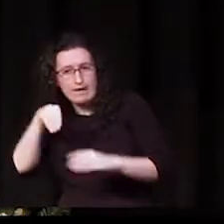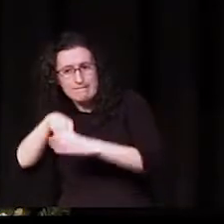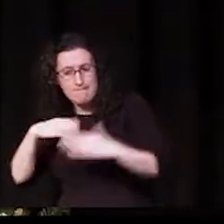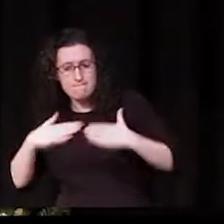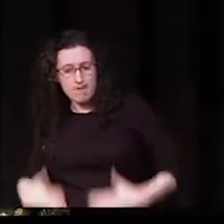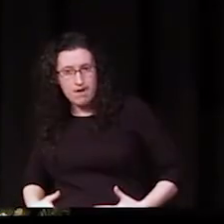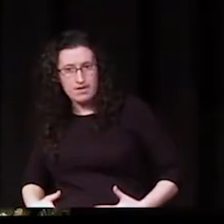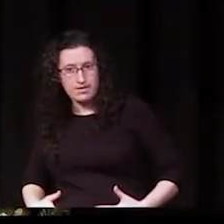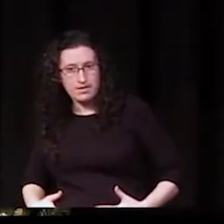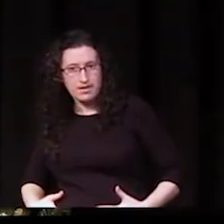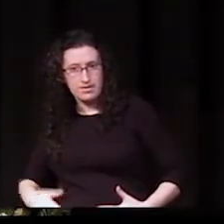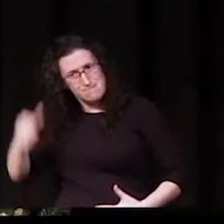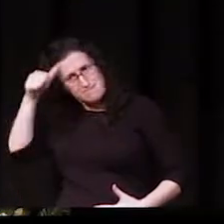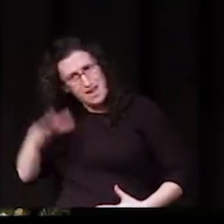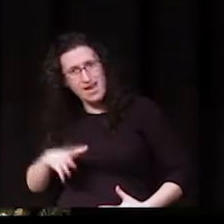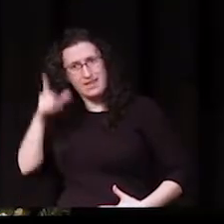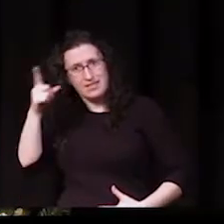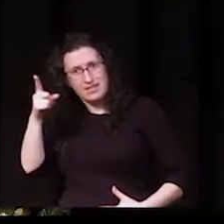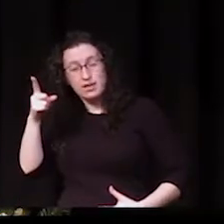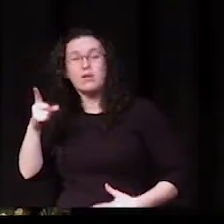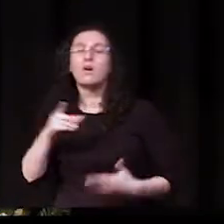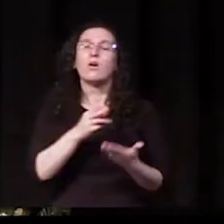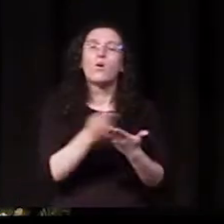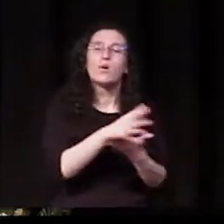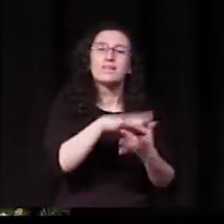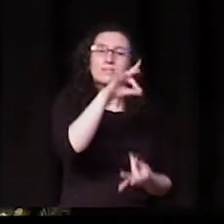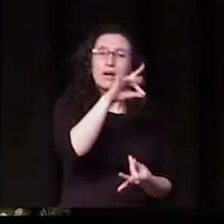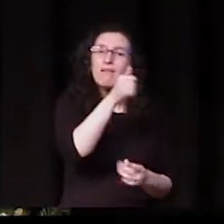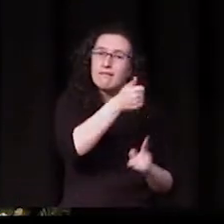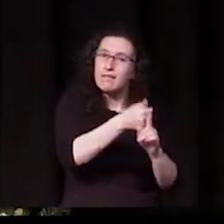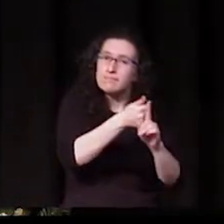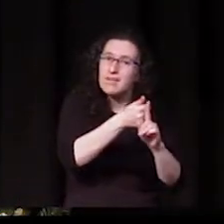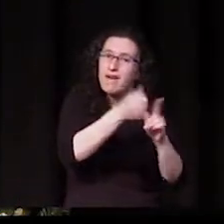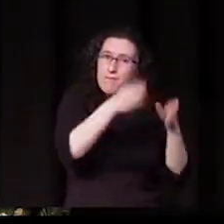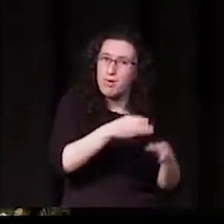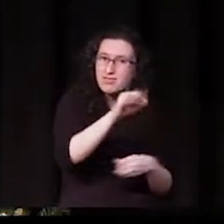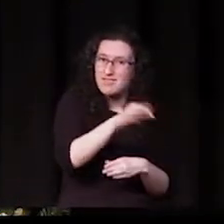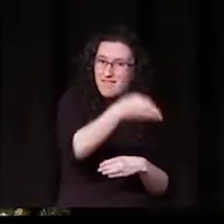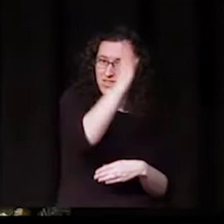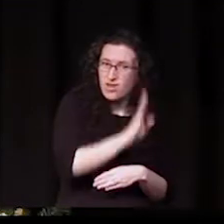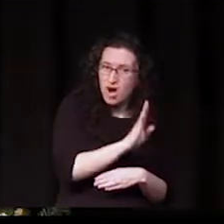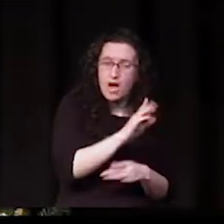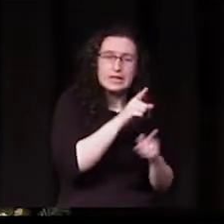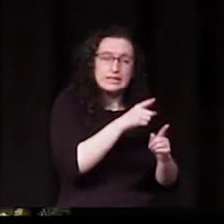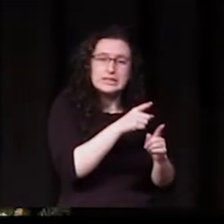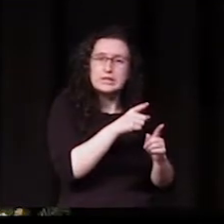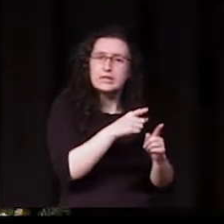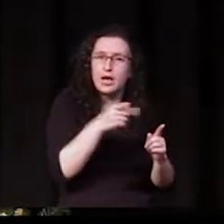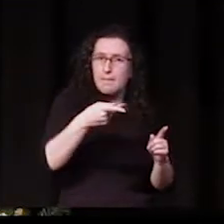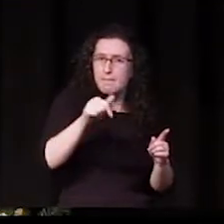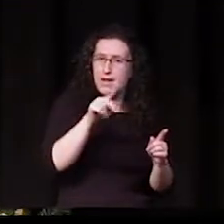Holy Spirit is the person of God revealed at Pentecost as the, "with us God," who is with you and I,